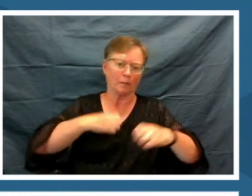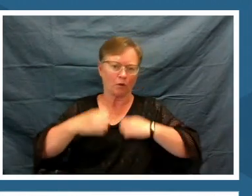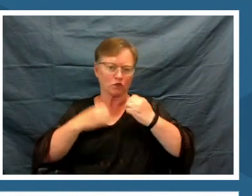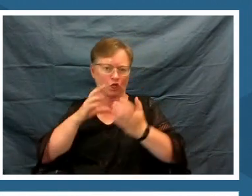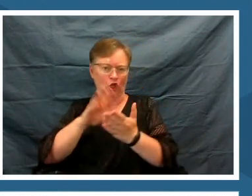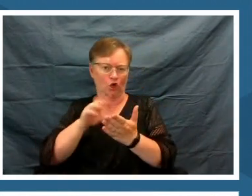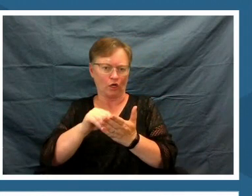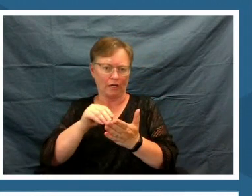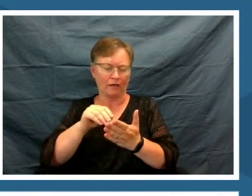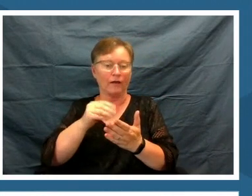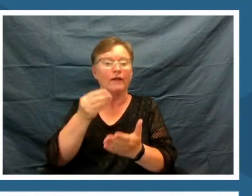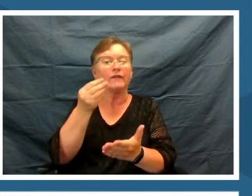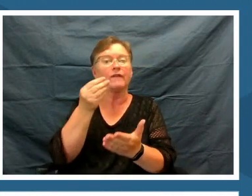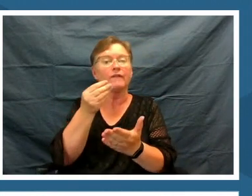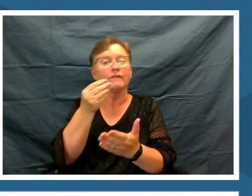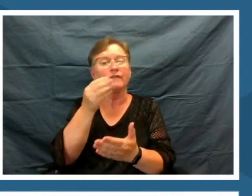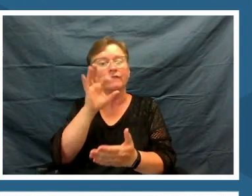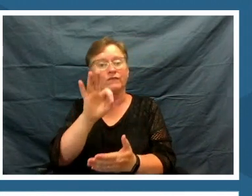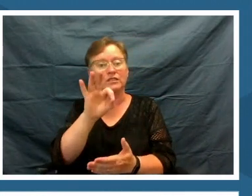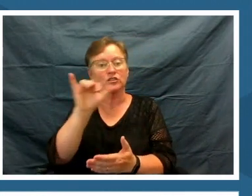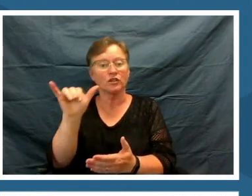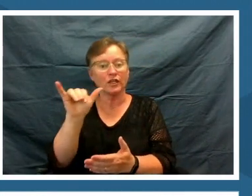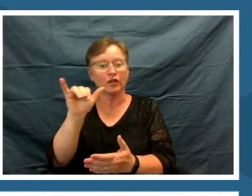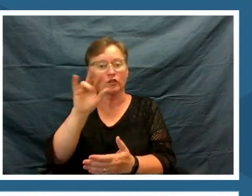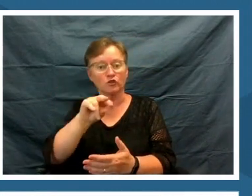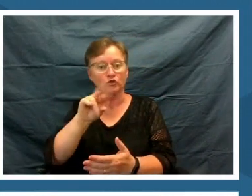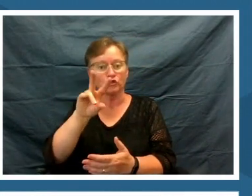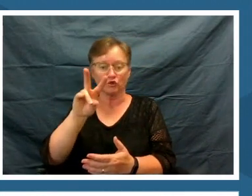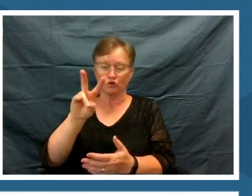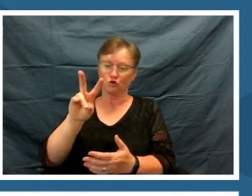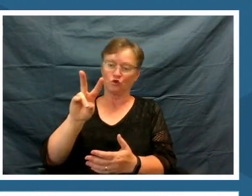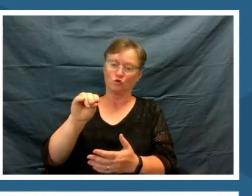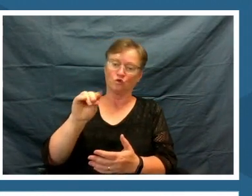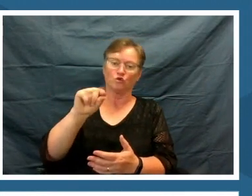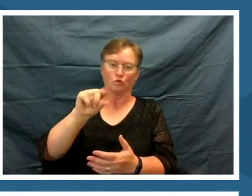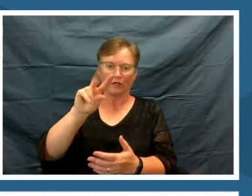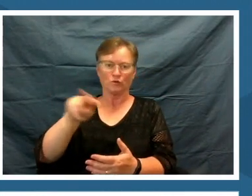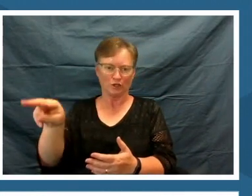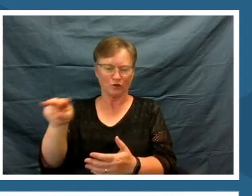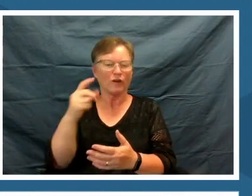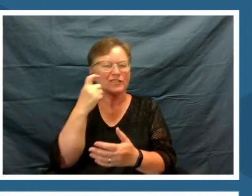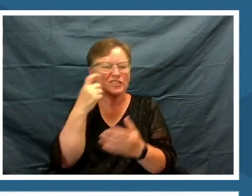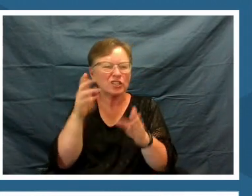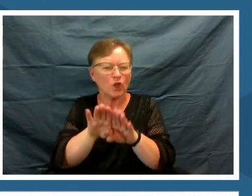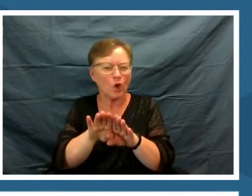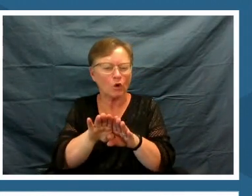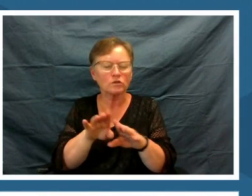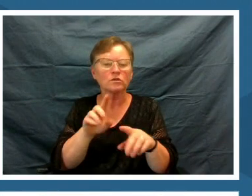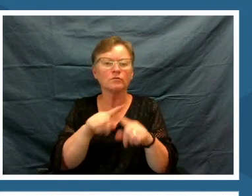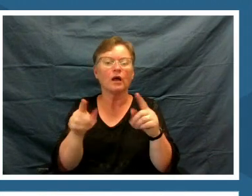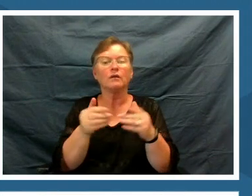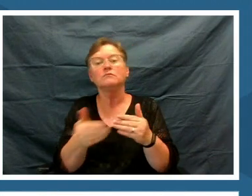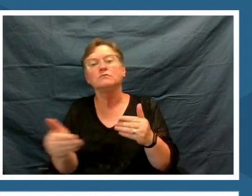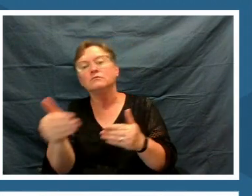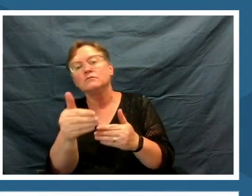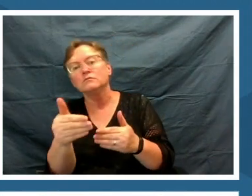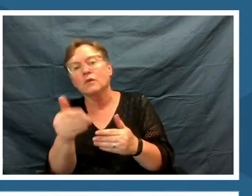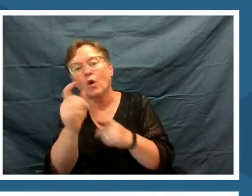closed but all of the past awards are posted online so uh go check out some of